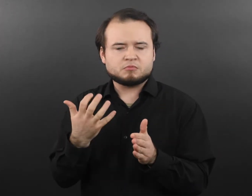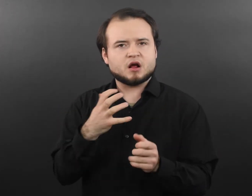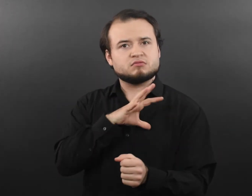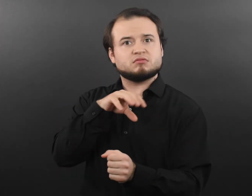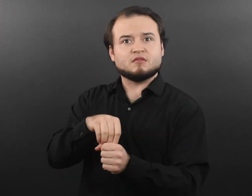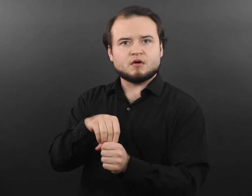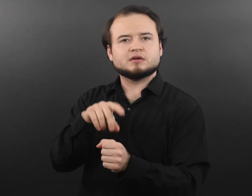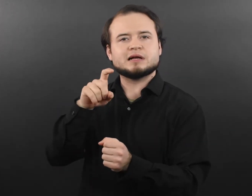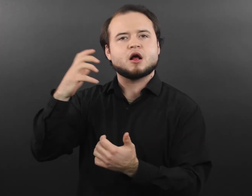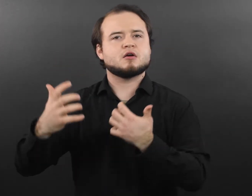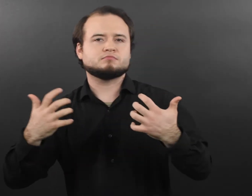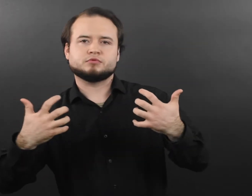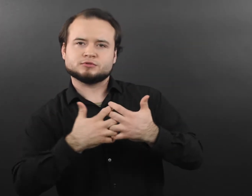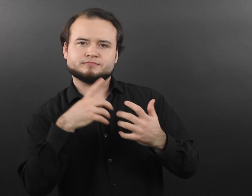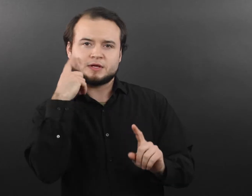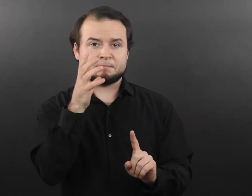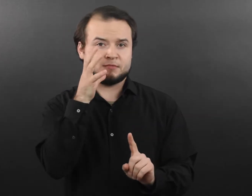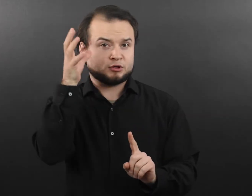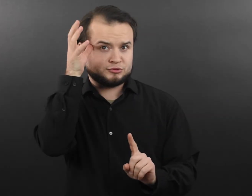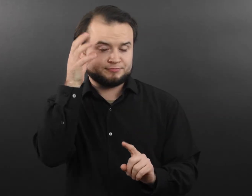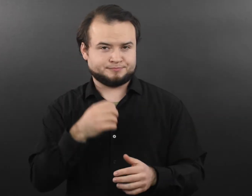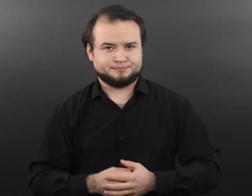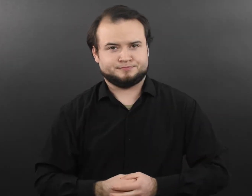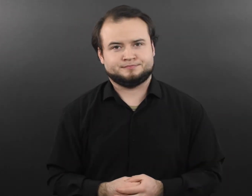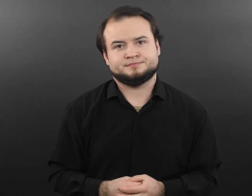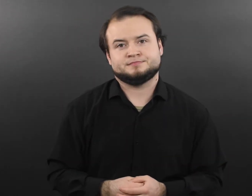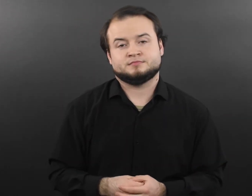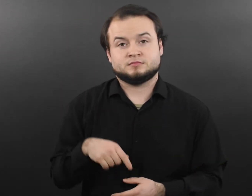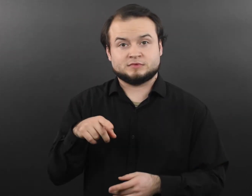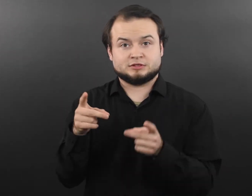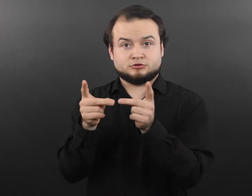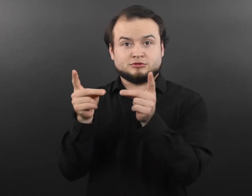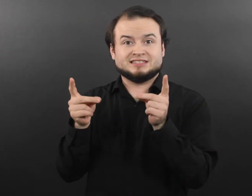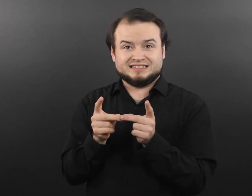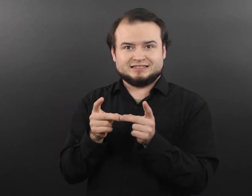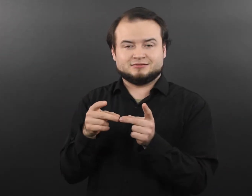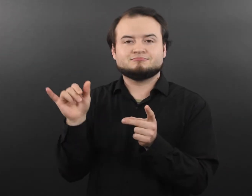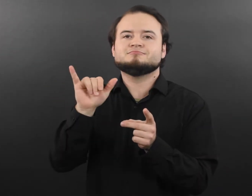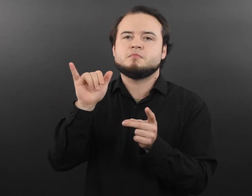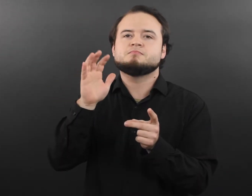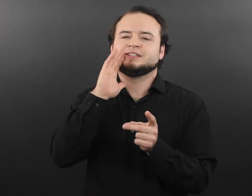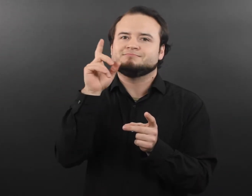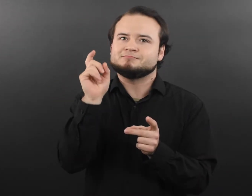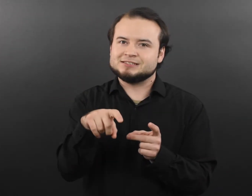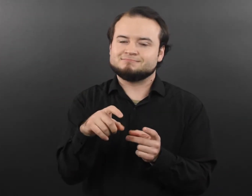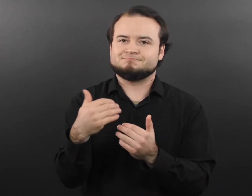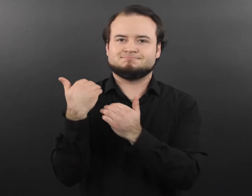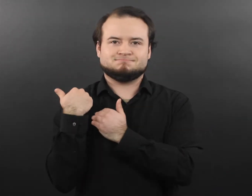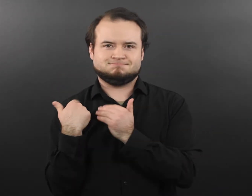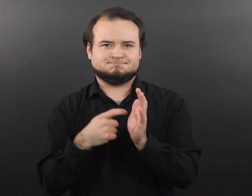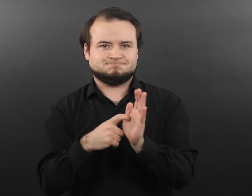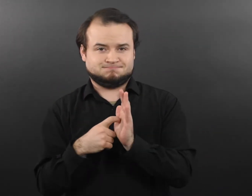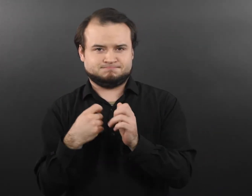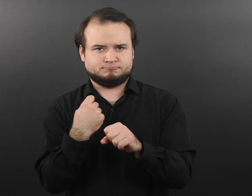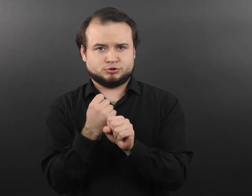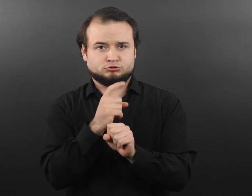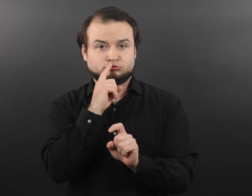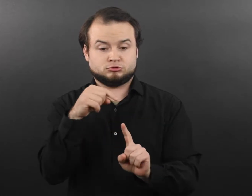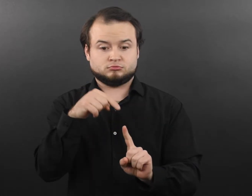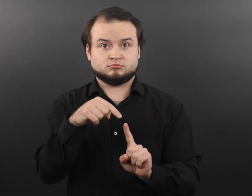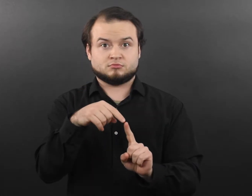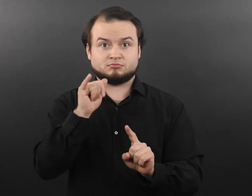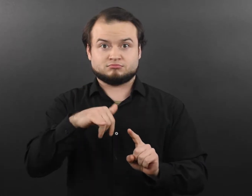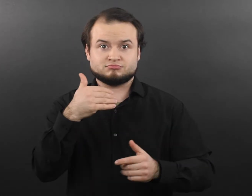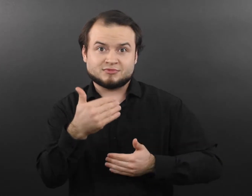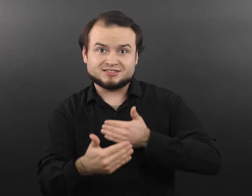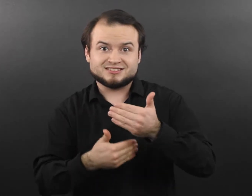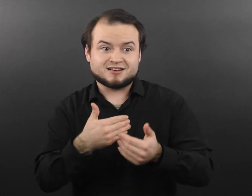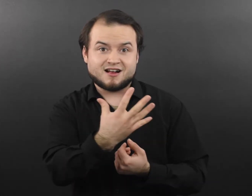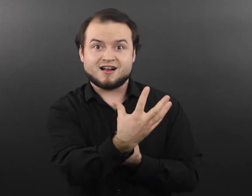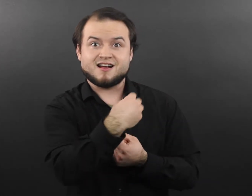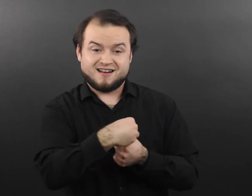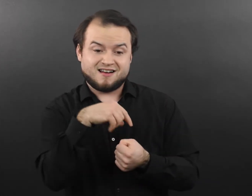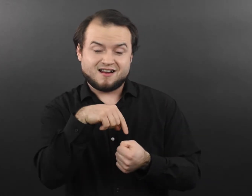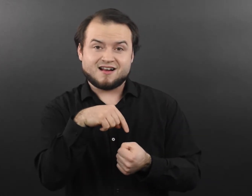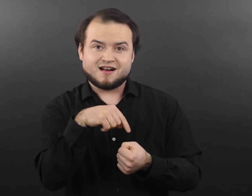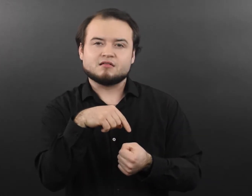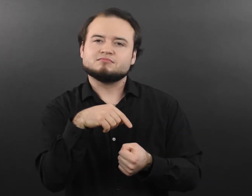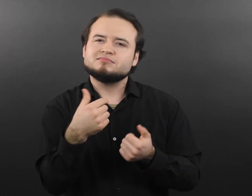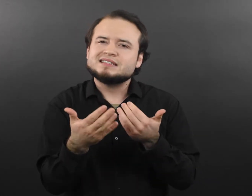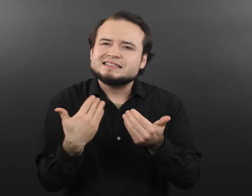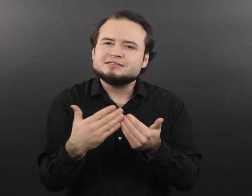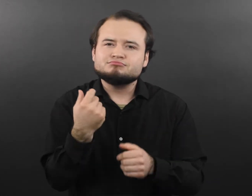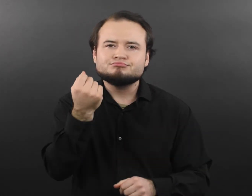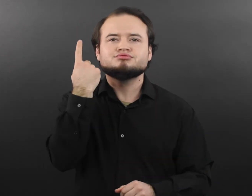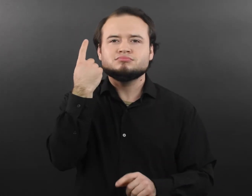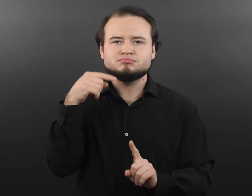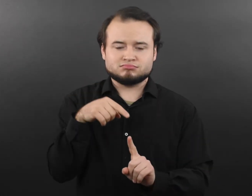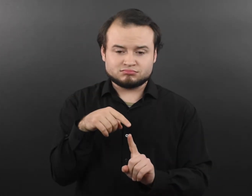Program. The district will also be required to make sure that their process is easily understandable